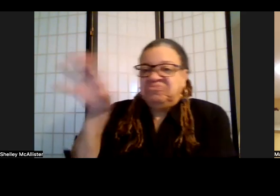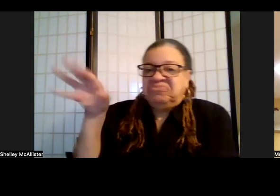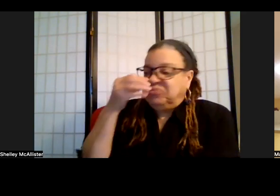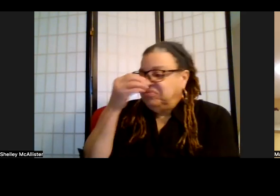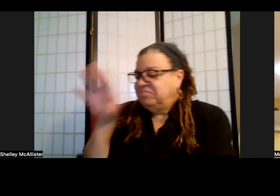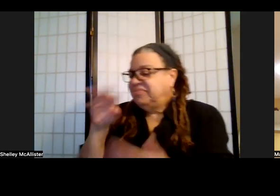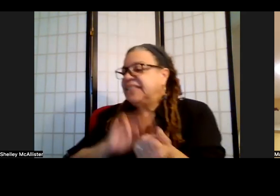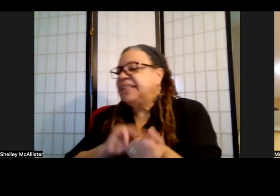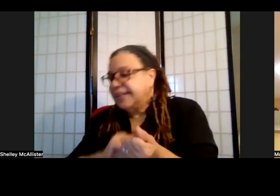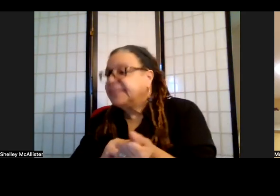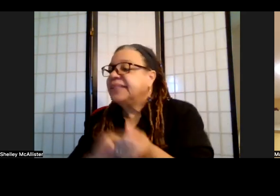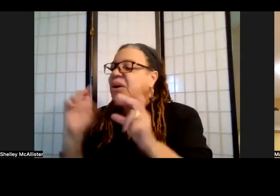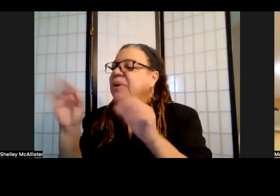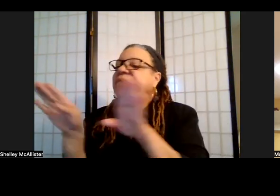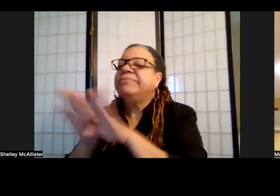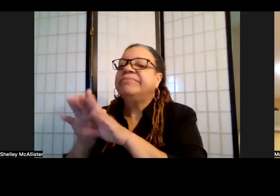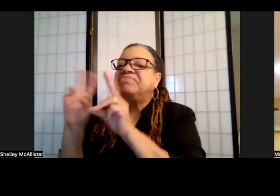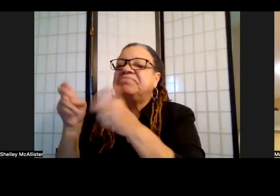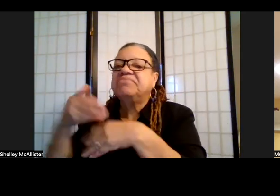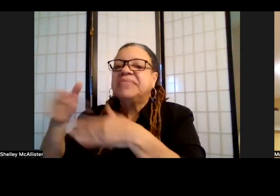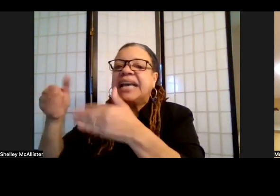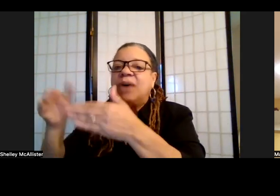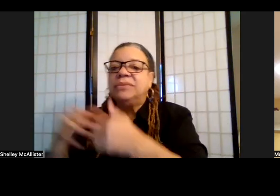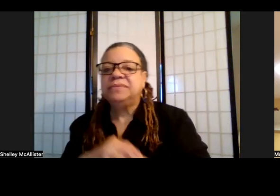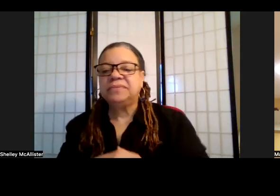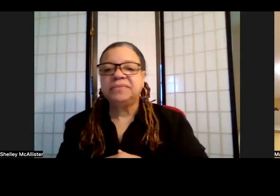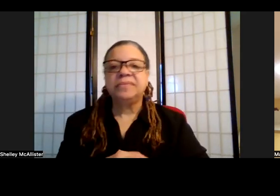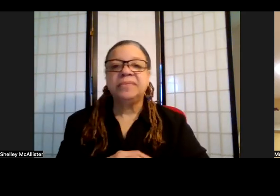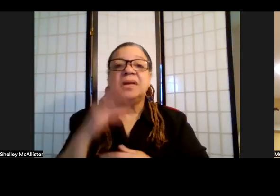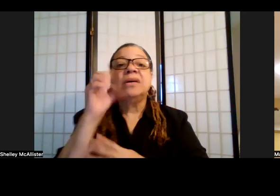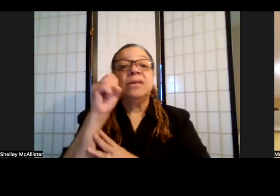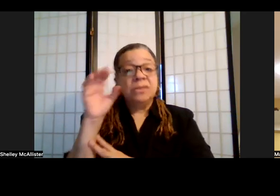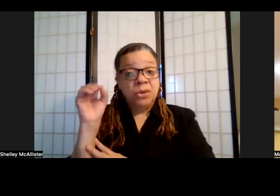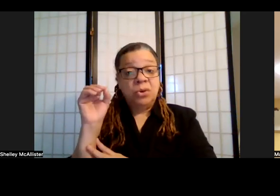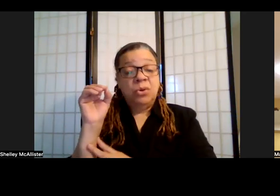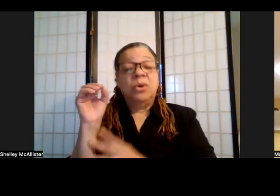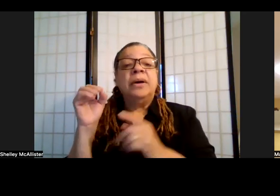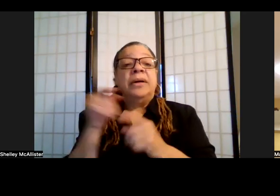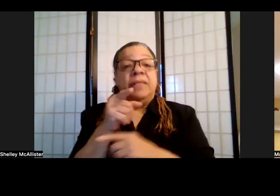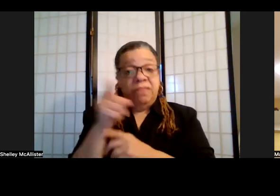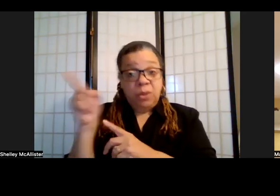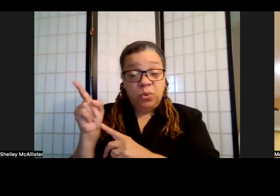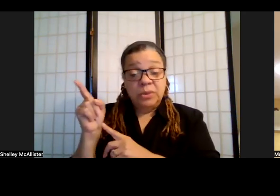patients, the doctor ended the appointment. The argument about the adherence goes something like this: those prescribed an